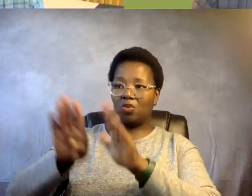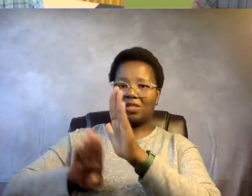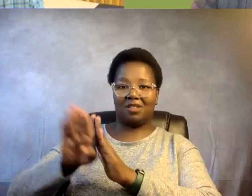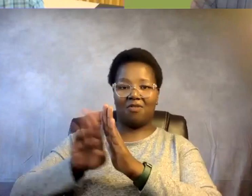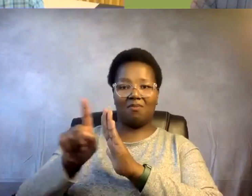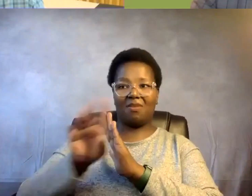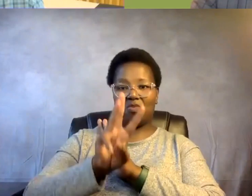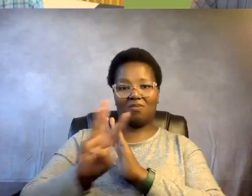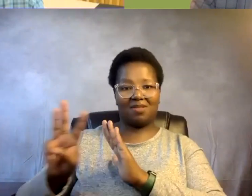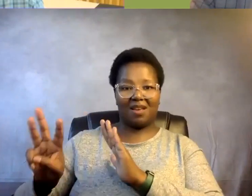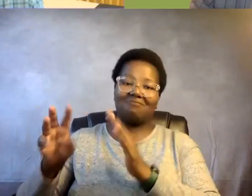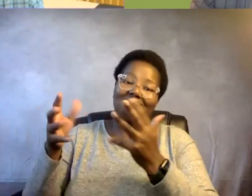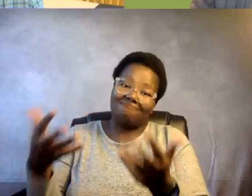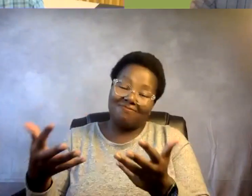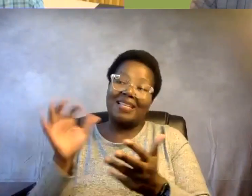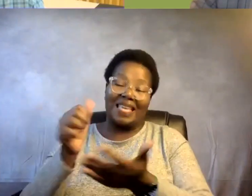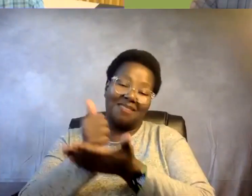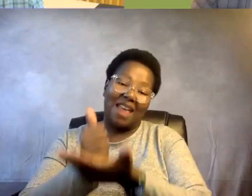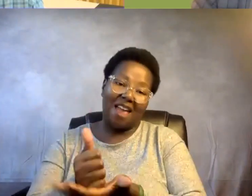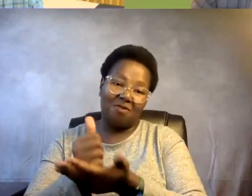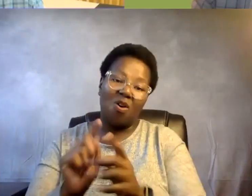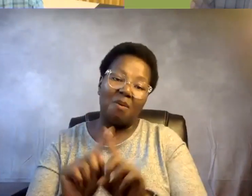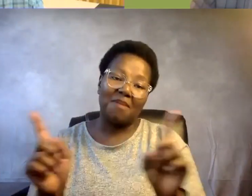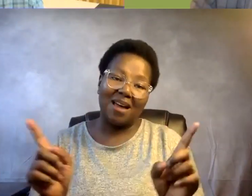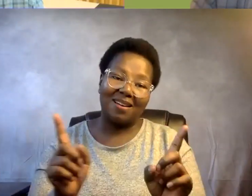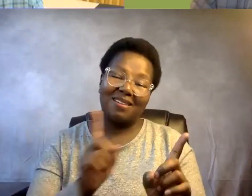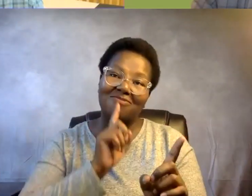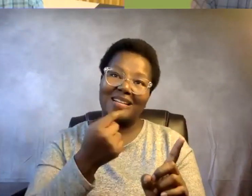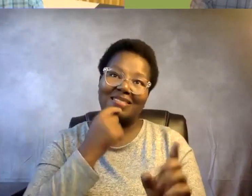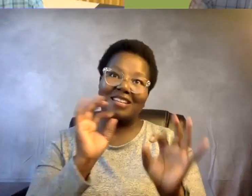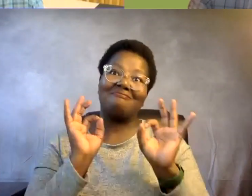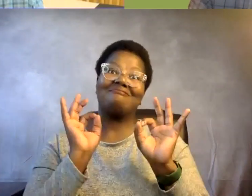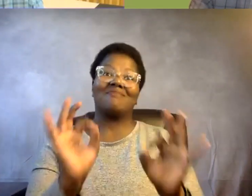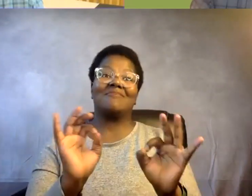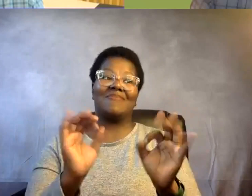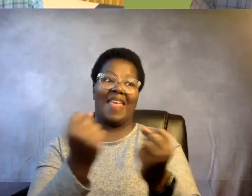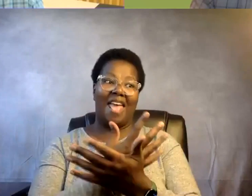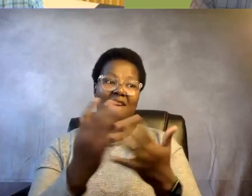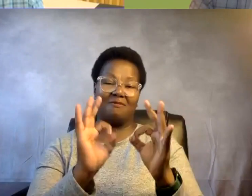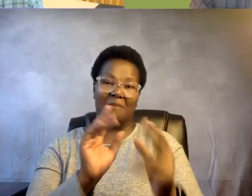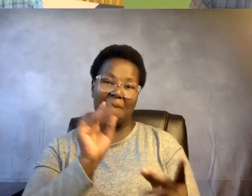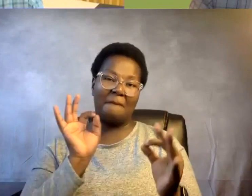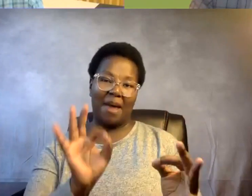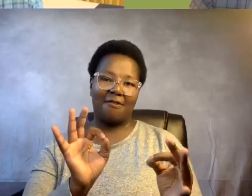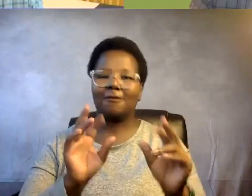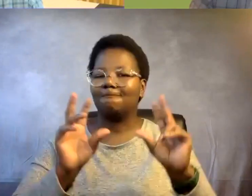so it could be helpful, but it is not the silver bullet, it's not the solution to many of those.